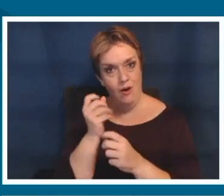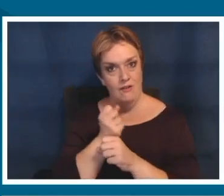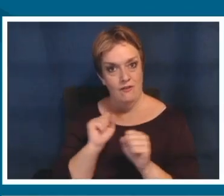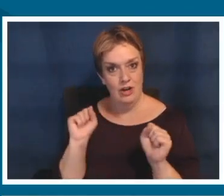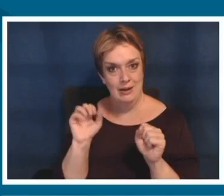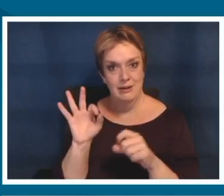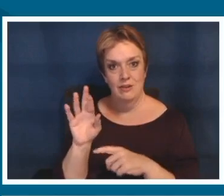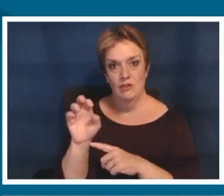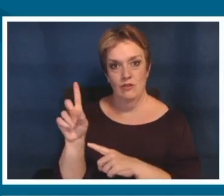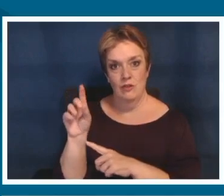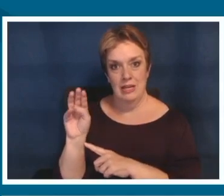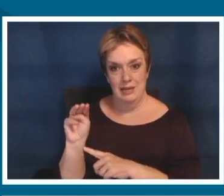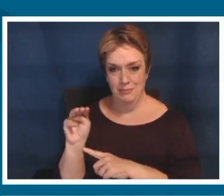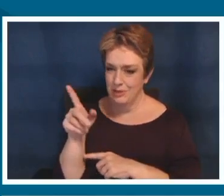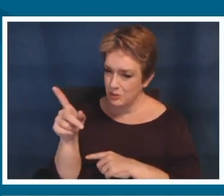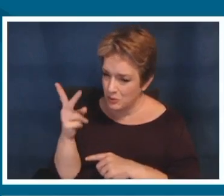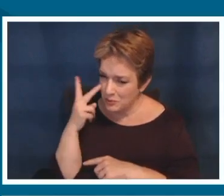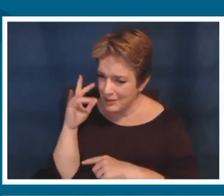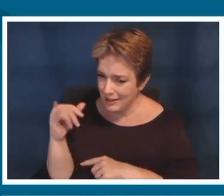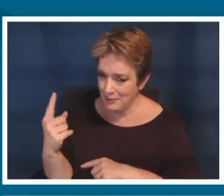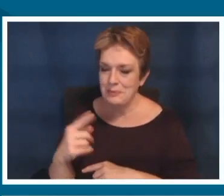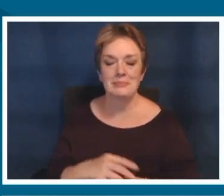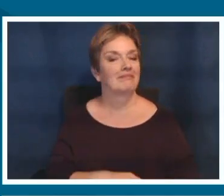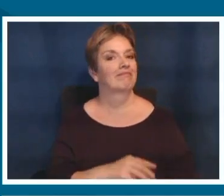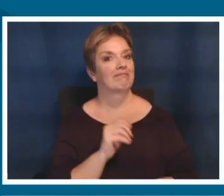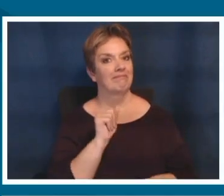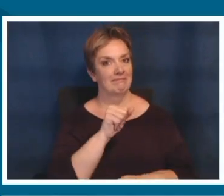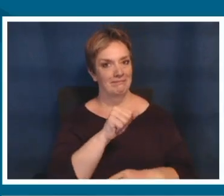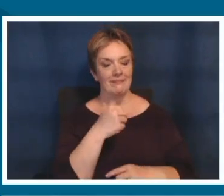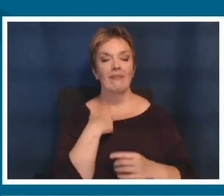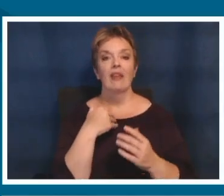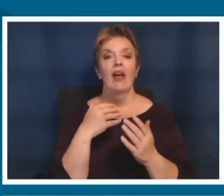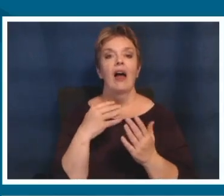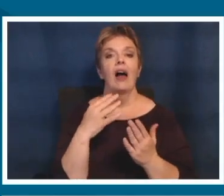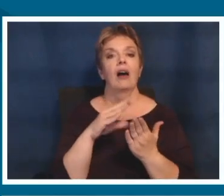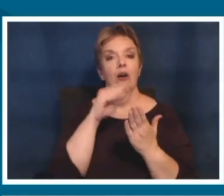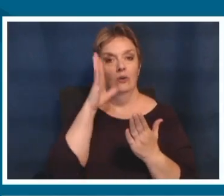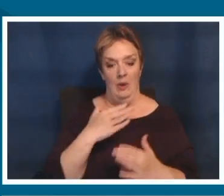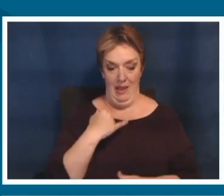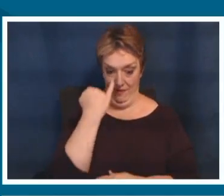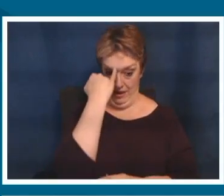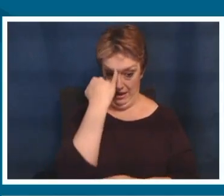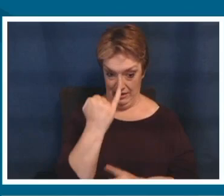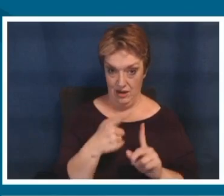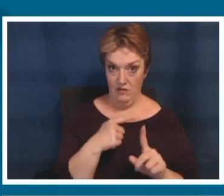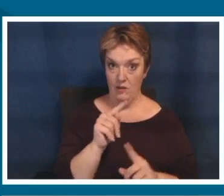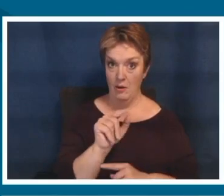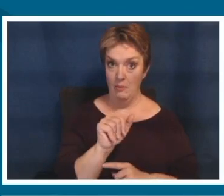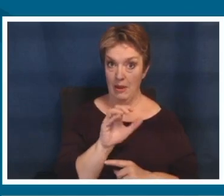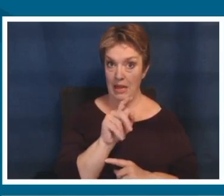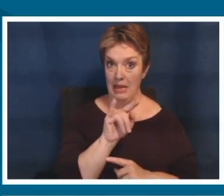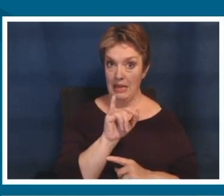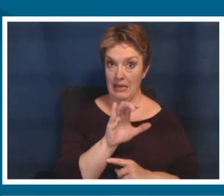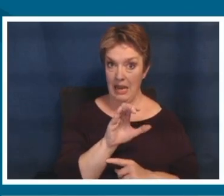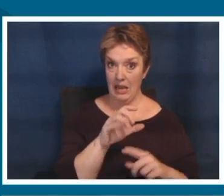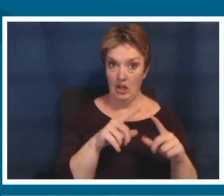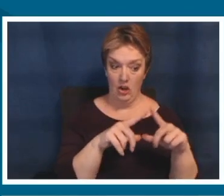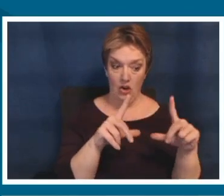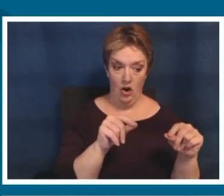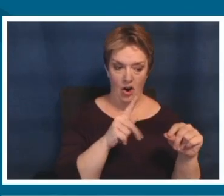this was an example of how students took an idea from a tactic card and then complete like